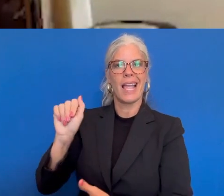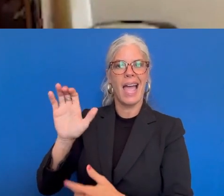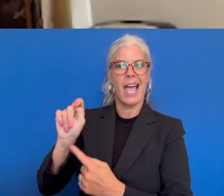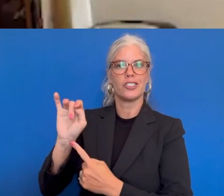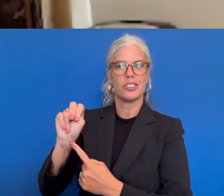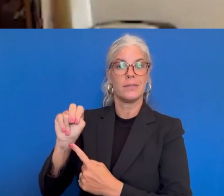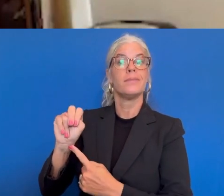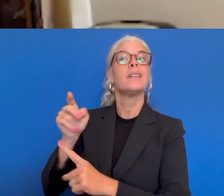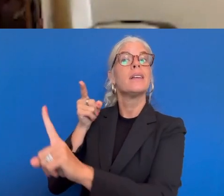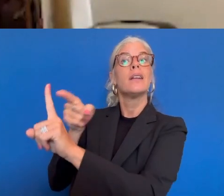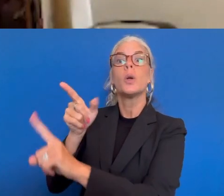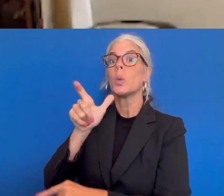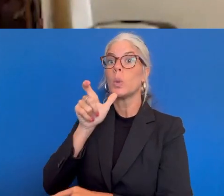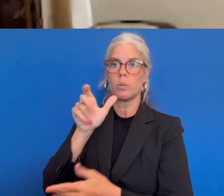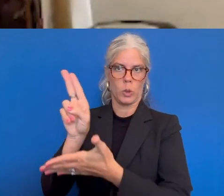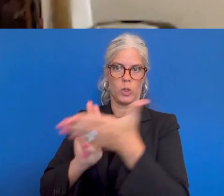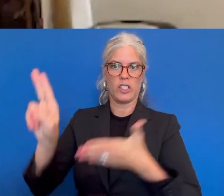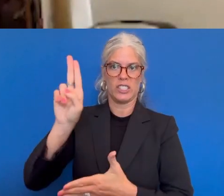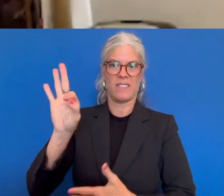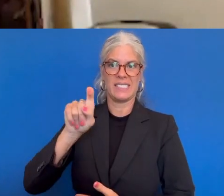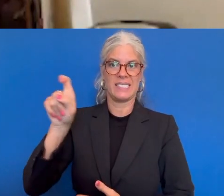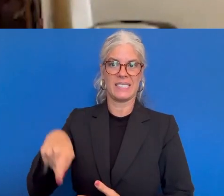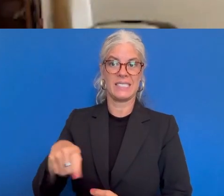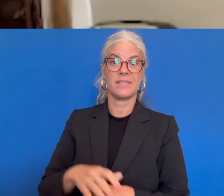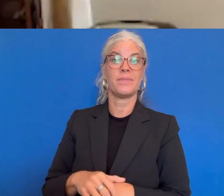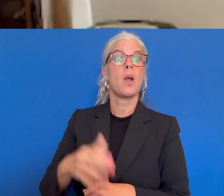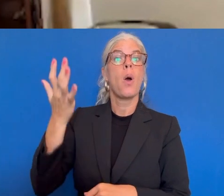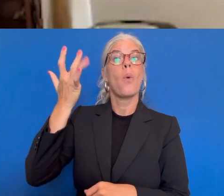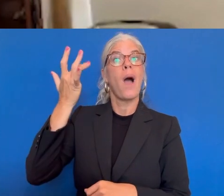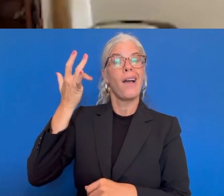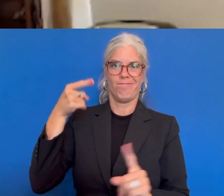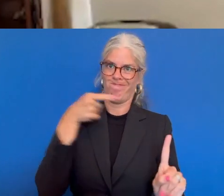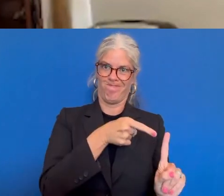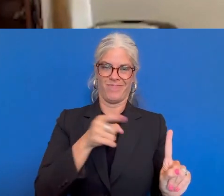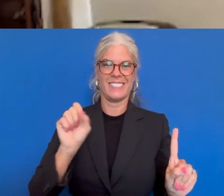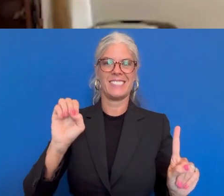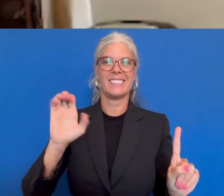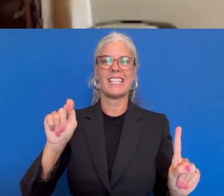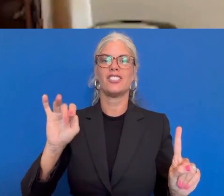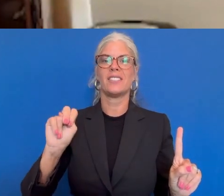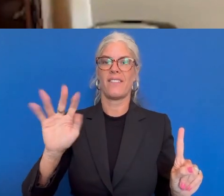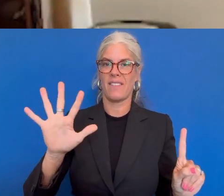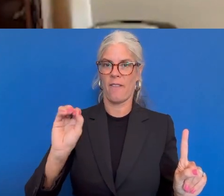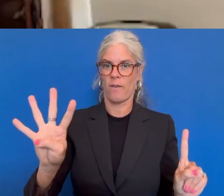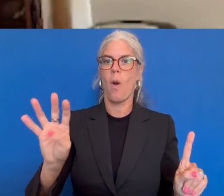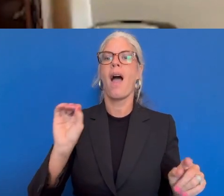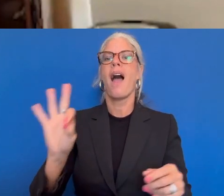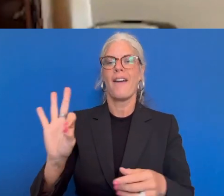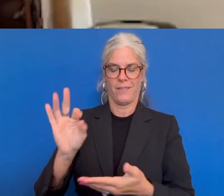versus the University of Texas, and it was based on Section 504 of the Rehabilitation Act,